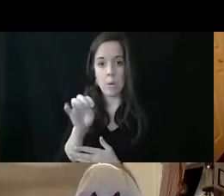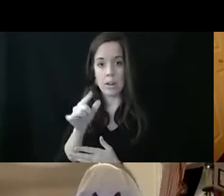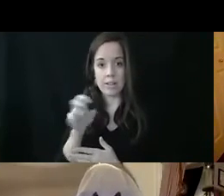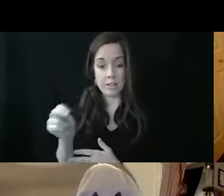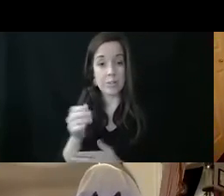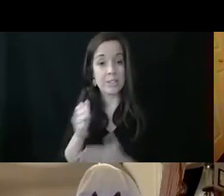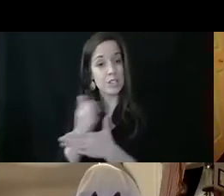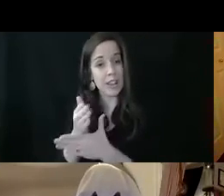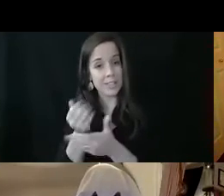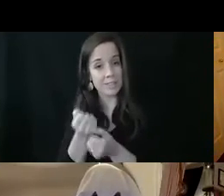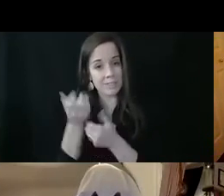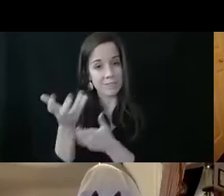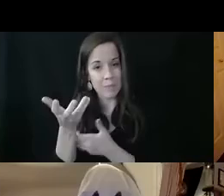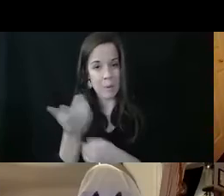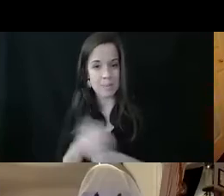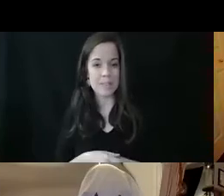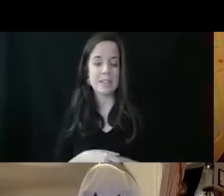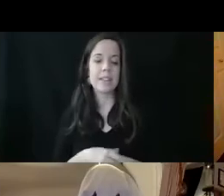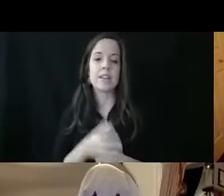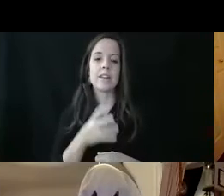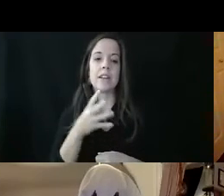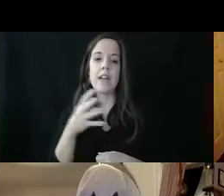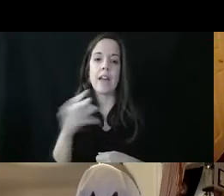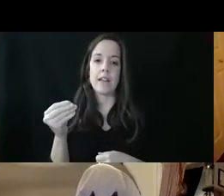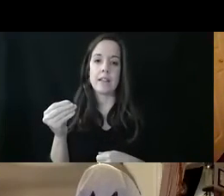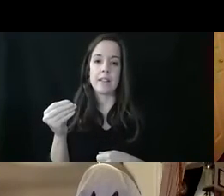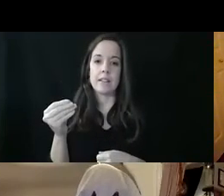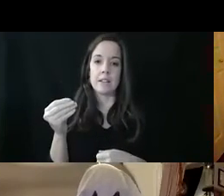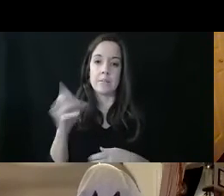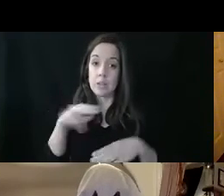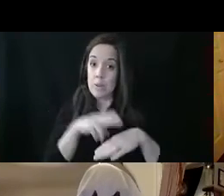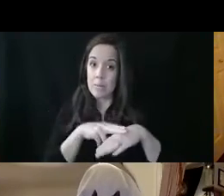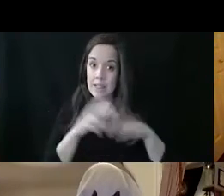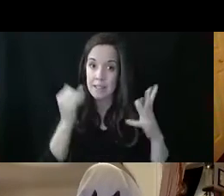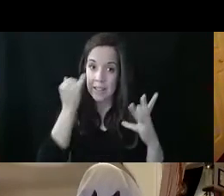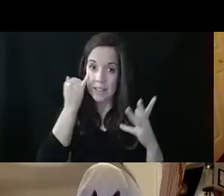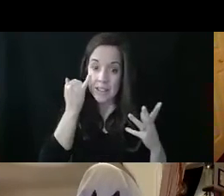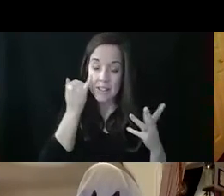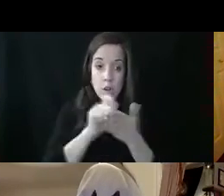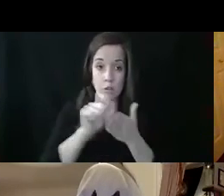amazing poems. But normally, you know, if you write poems, or even if you just love poems,